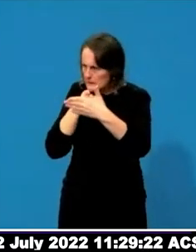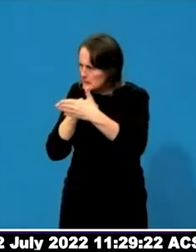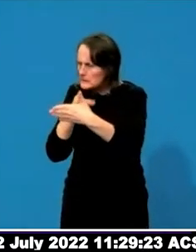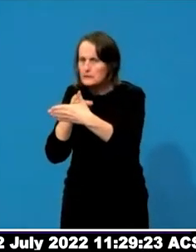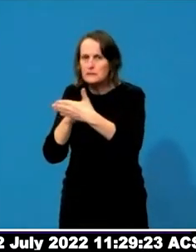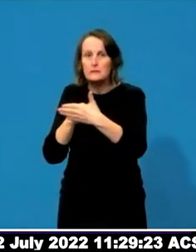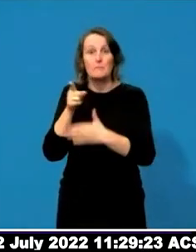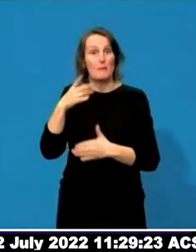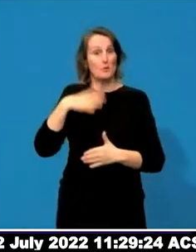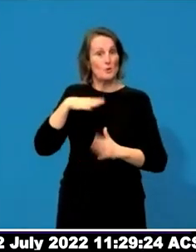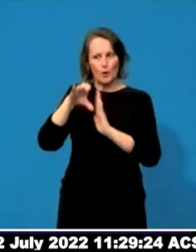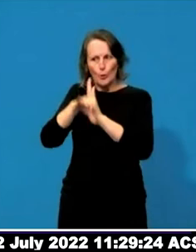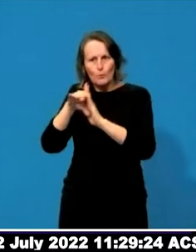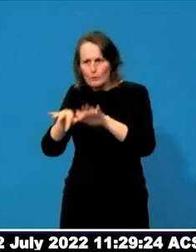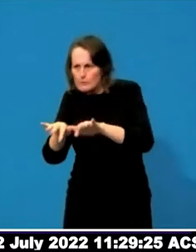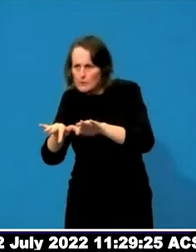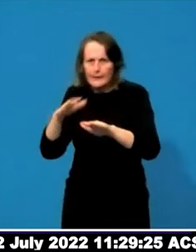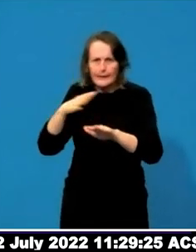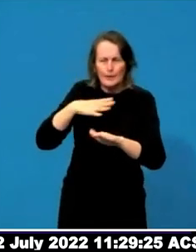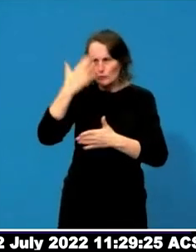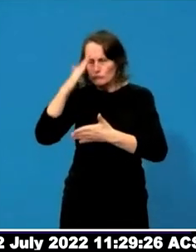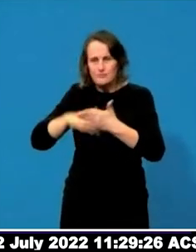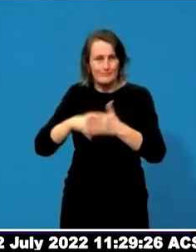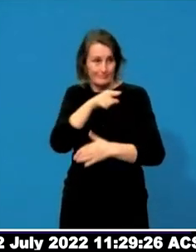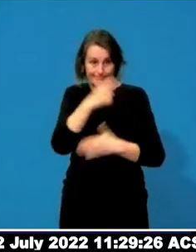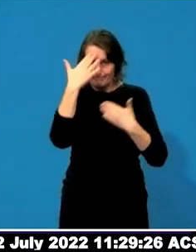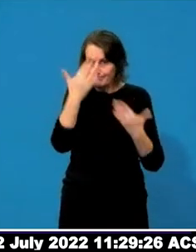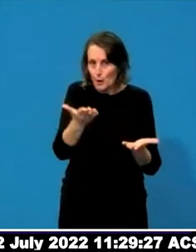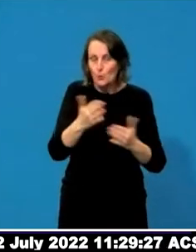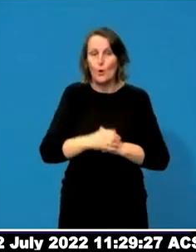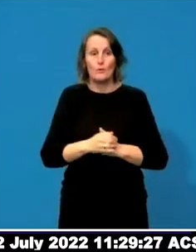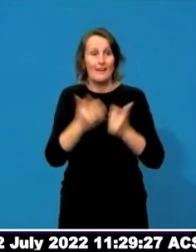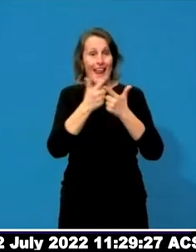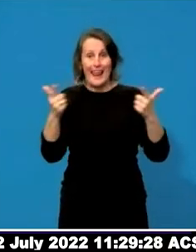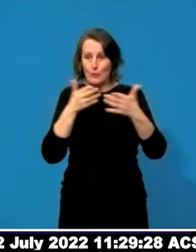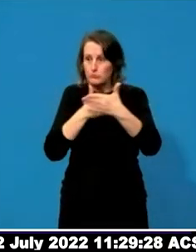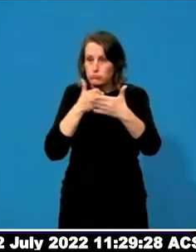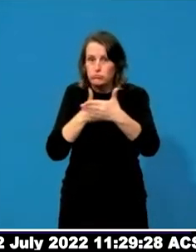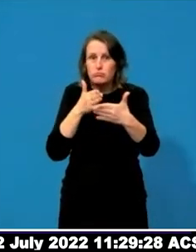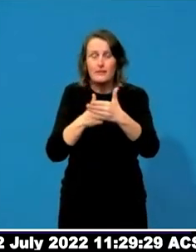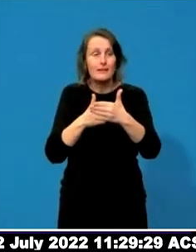required to navigate the scheme, language barriers, multiple stakeholders involved - for example,